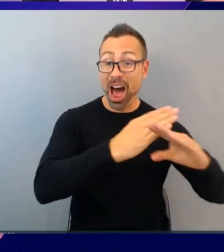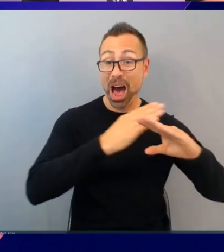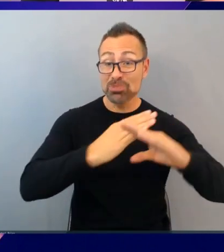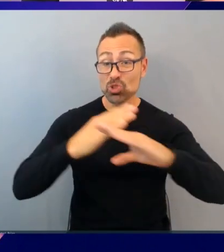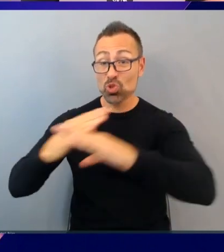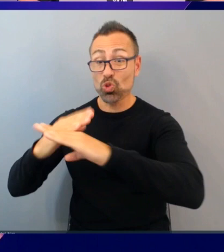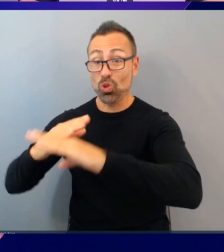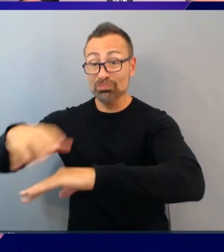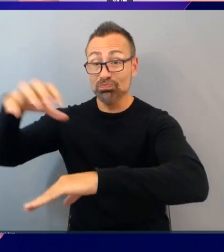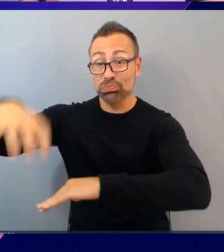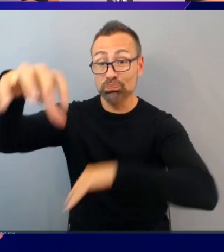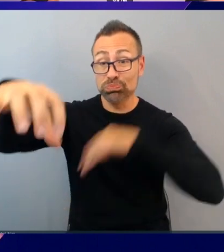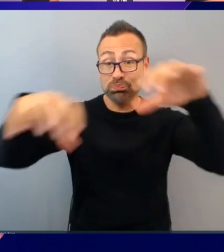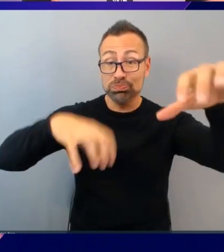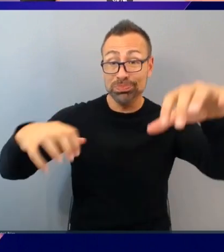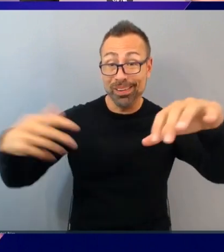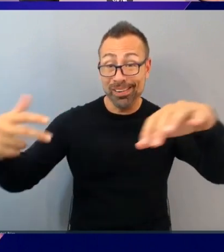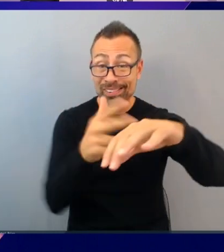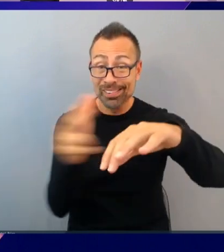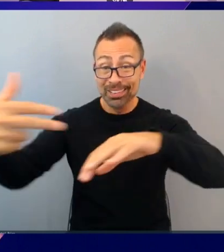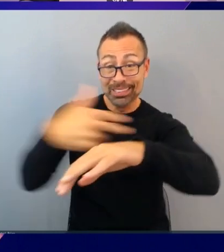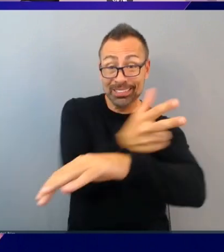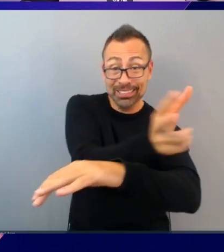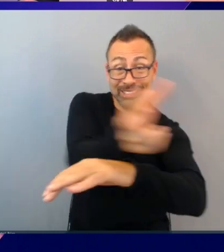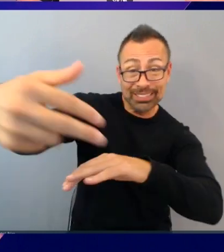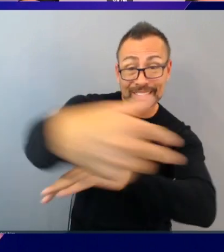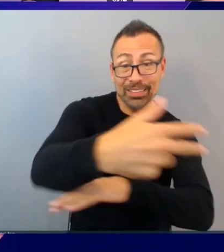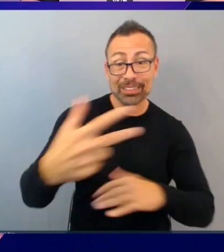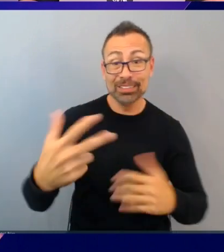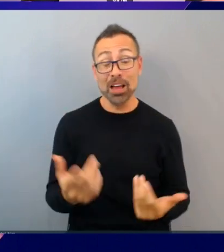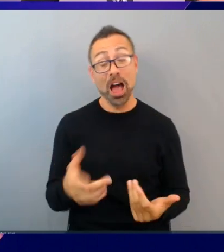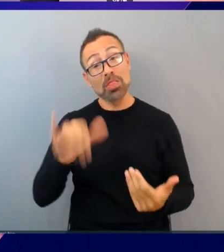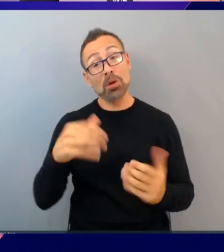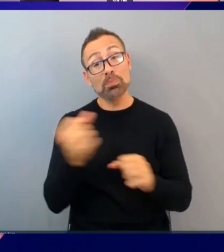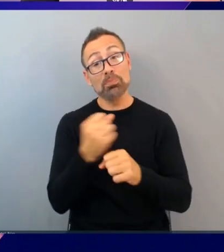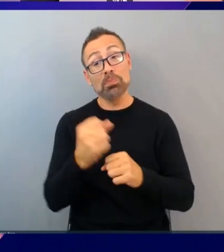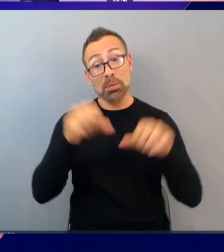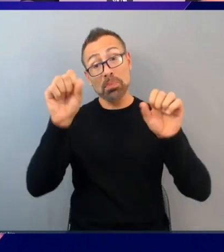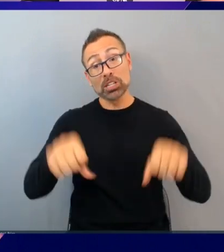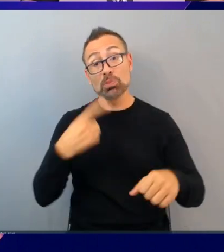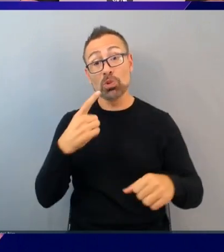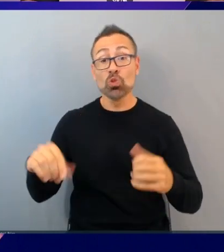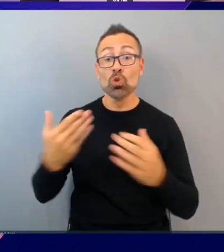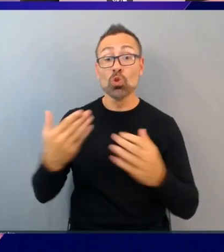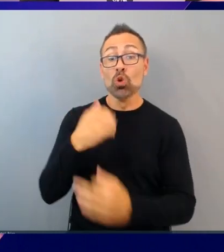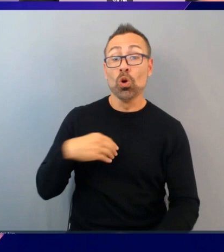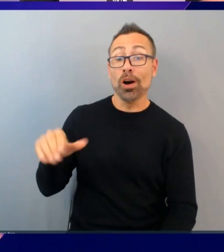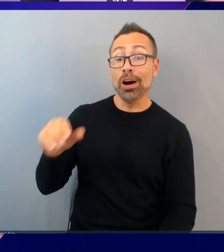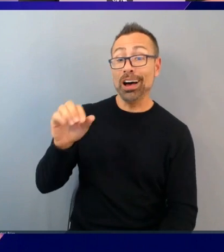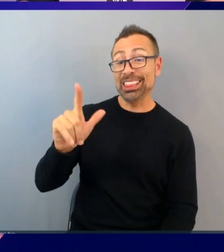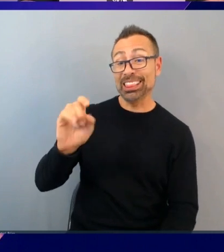with the AWS DeepRacer Evo device, which adds a LiDAR puck to the top and stereoscopic sensors to the front. [Dani] Ooh.